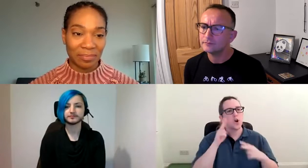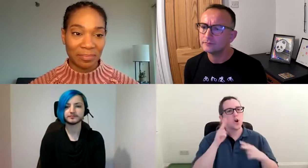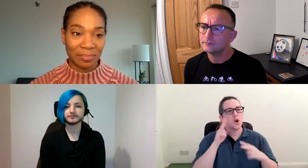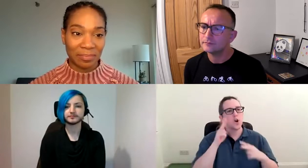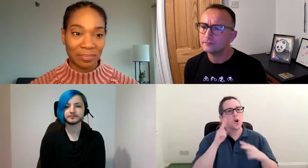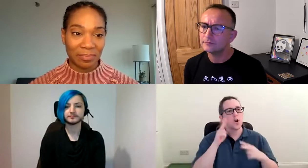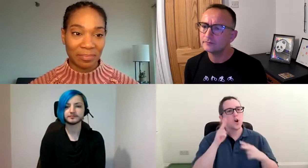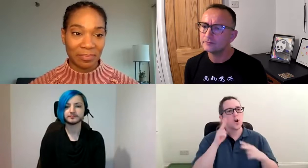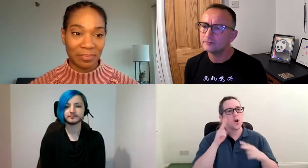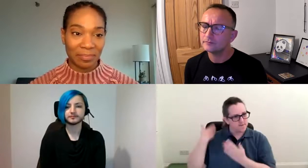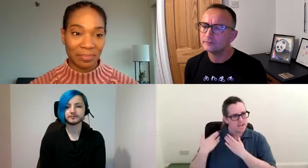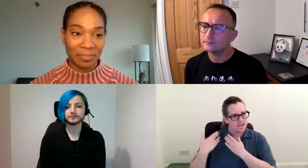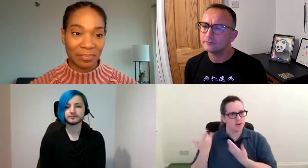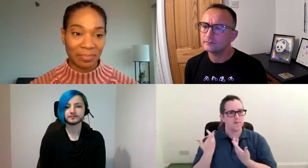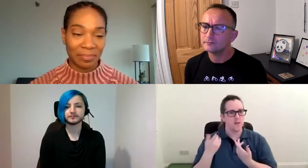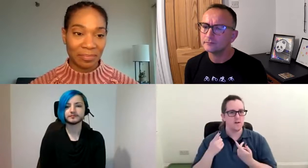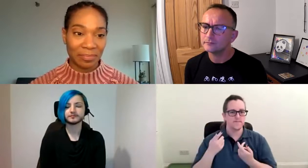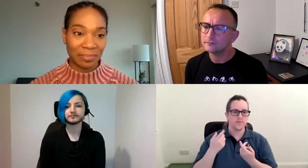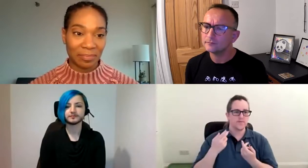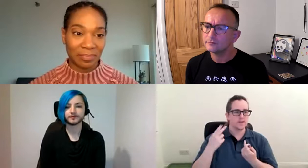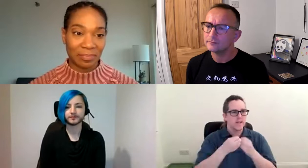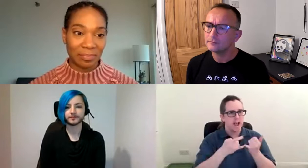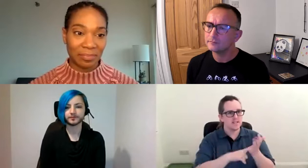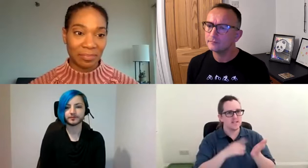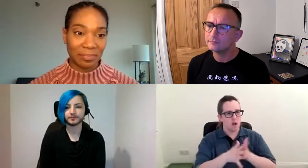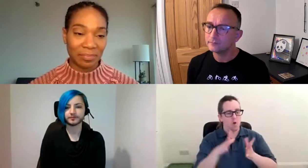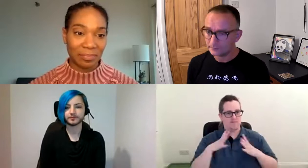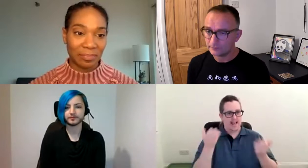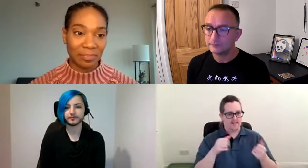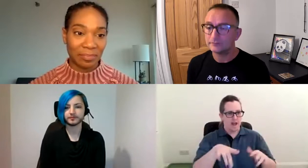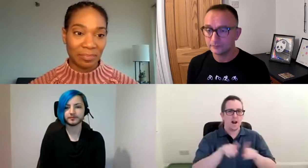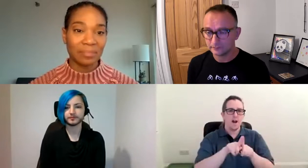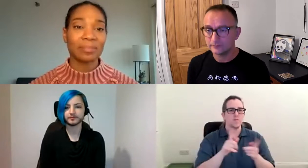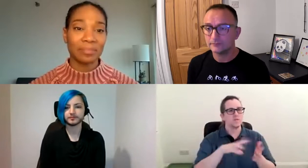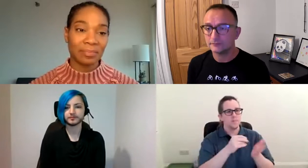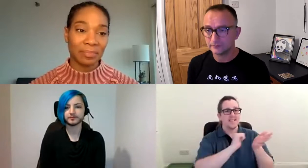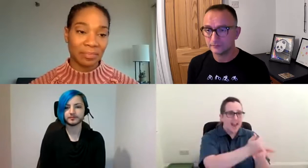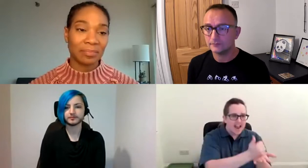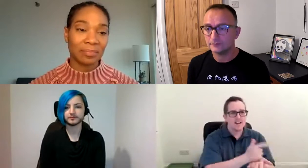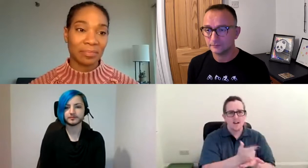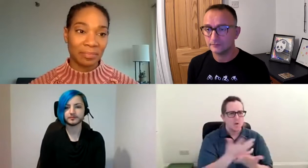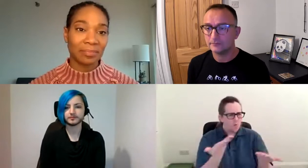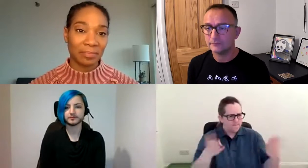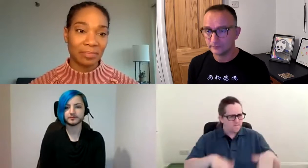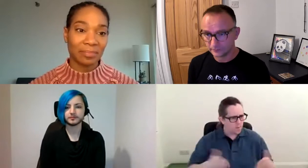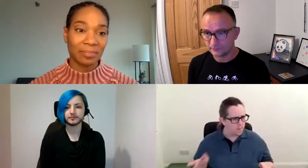queer spaces gay lesbian its interesting to know where those signs originated from, its interesting to see -